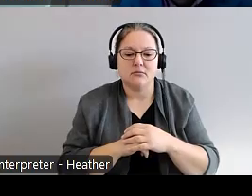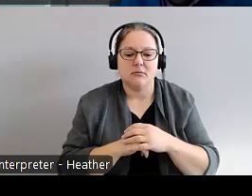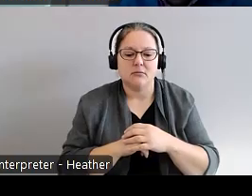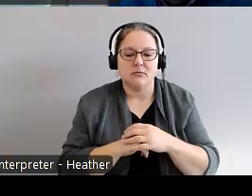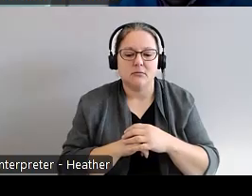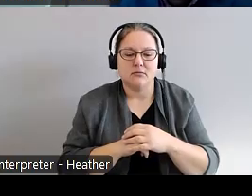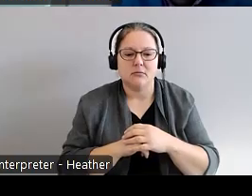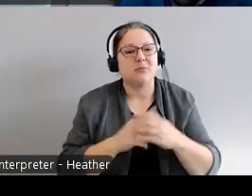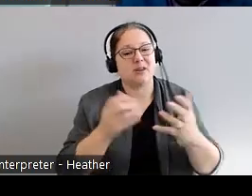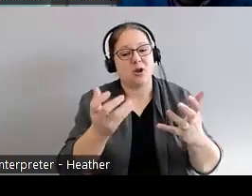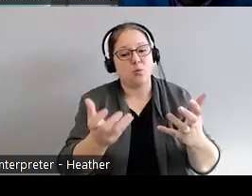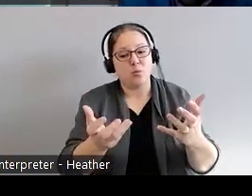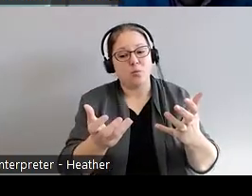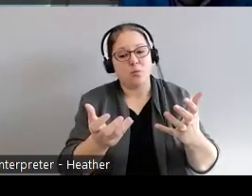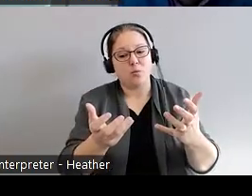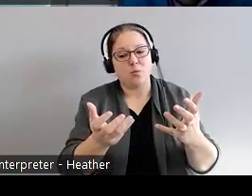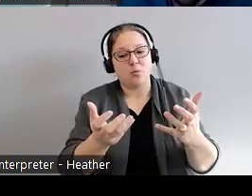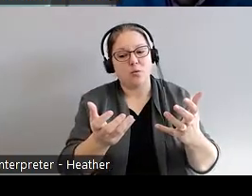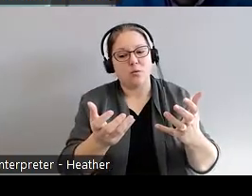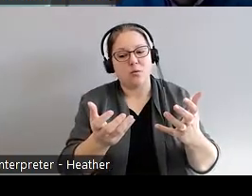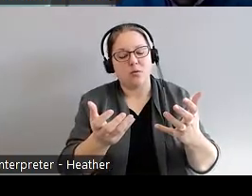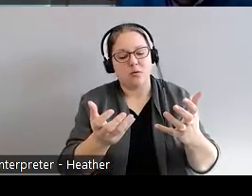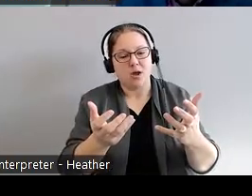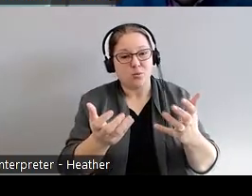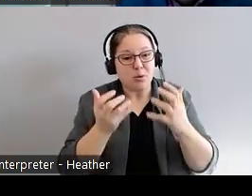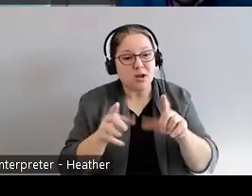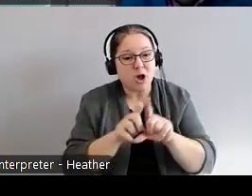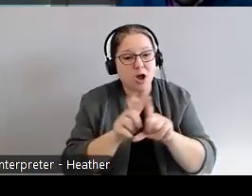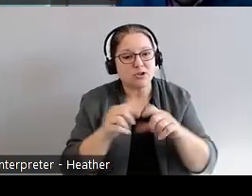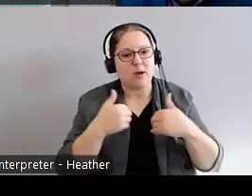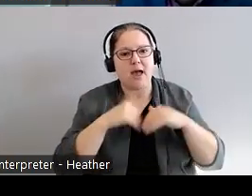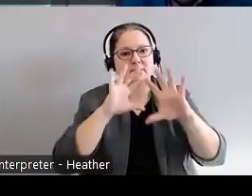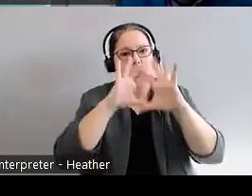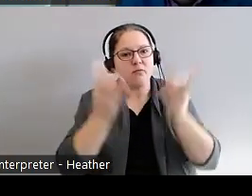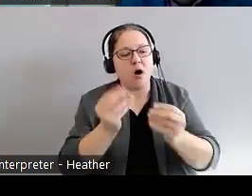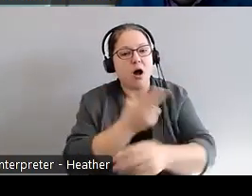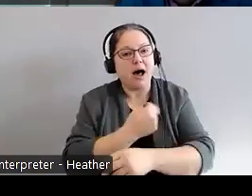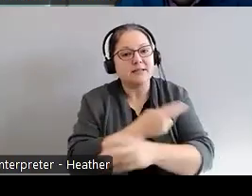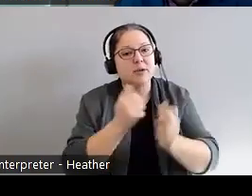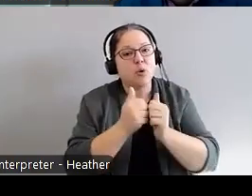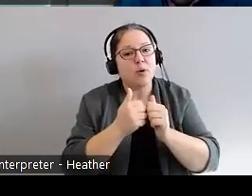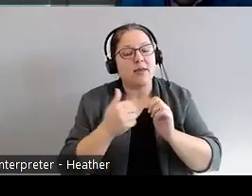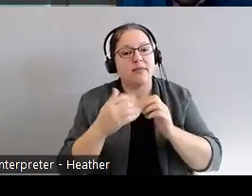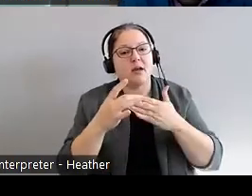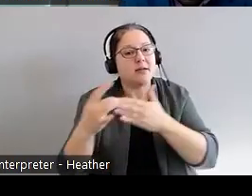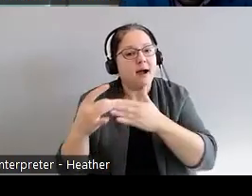the hospital with particular guidelines. Uh for example you know um you know like rules of the